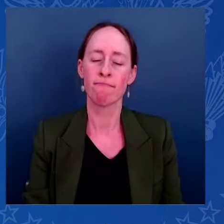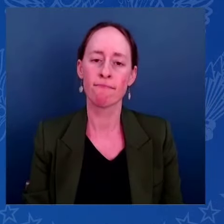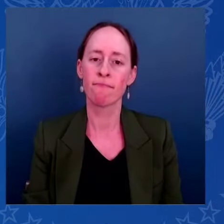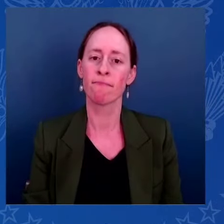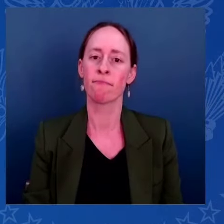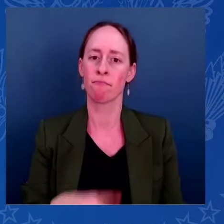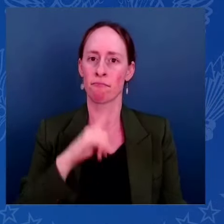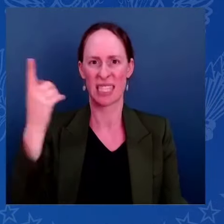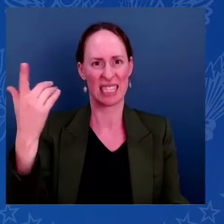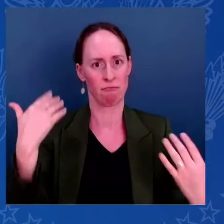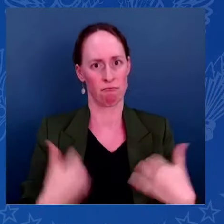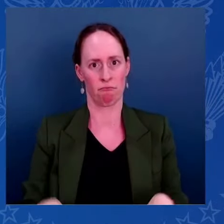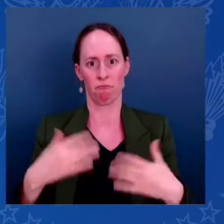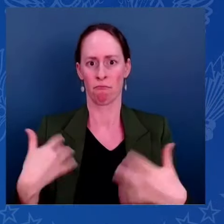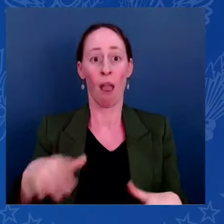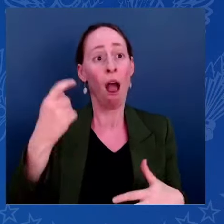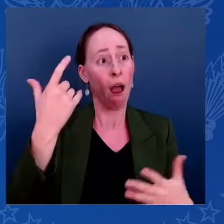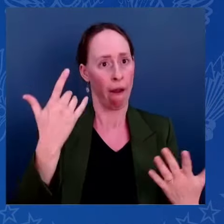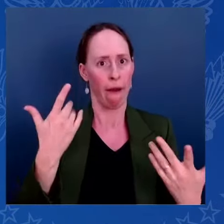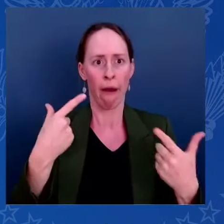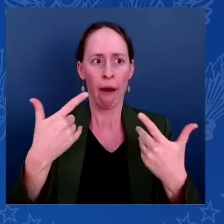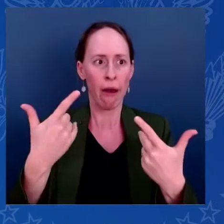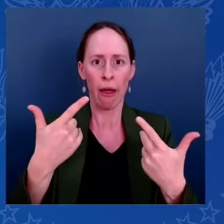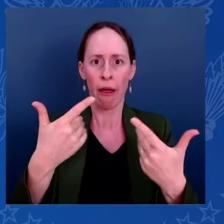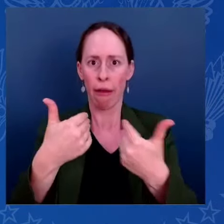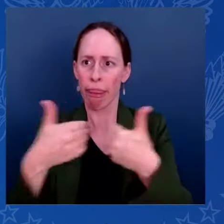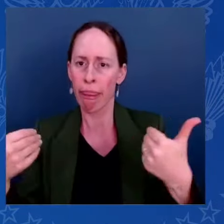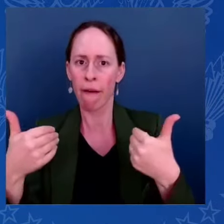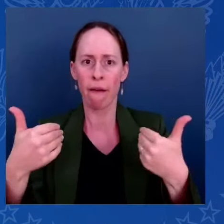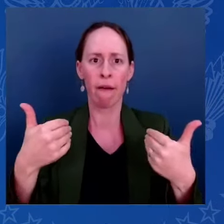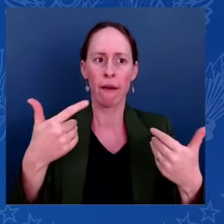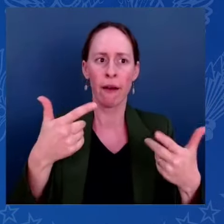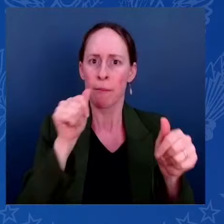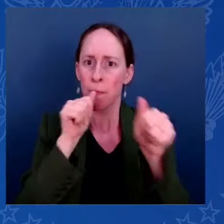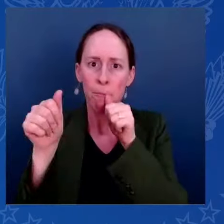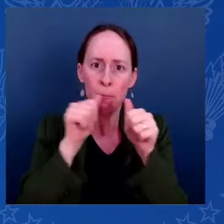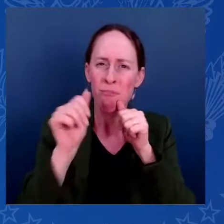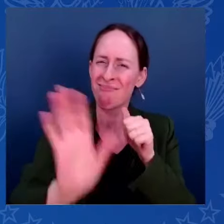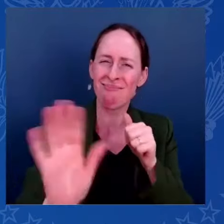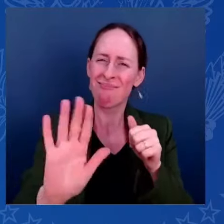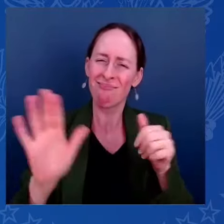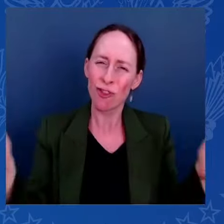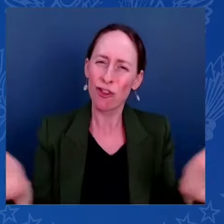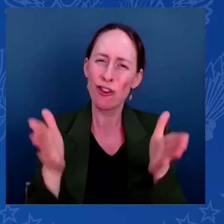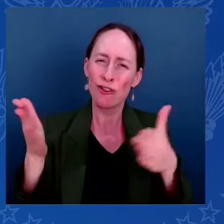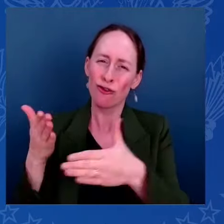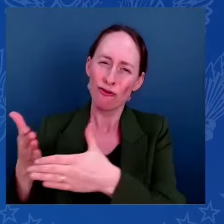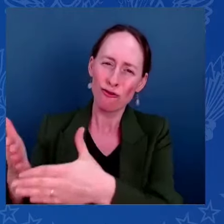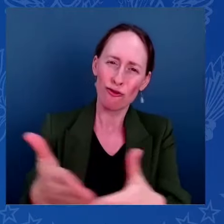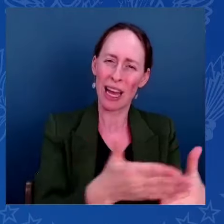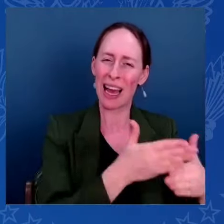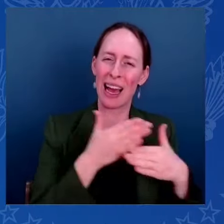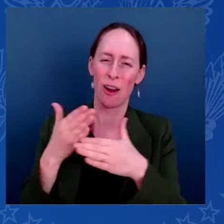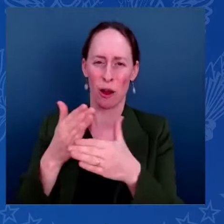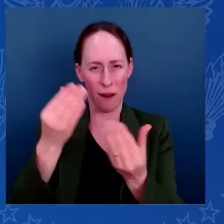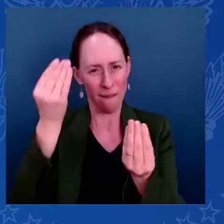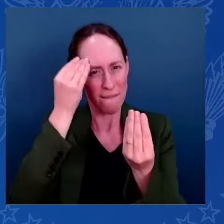This is not a thing we want to s- -- we want to keep information. We want to share it. All of these are being pushed through by ARPA-H,